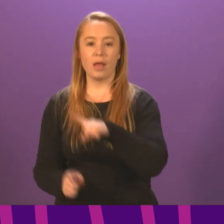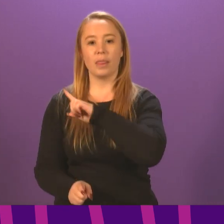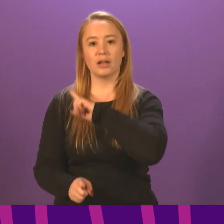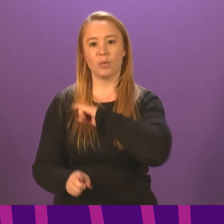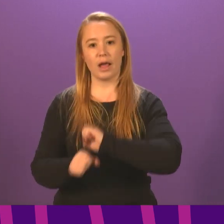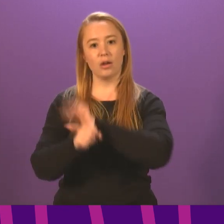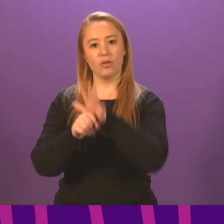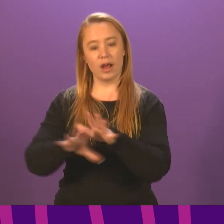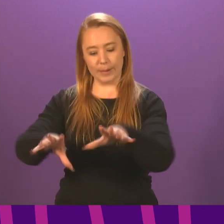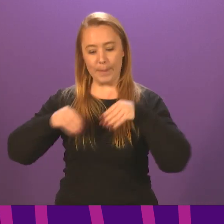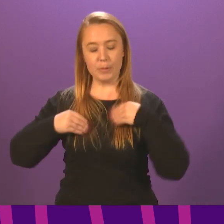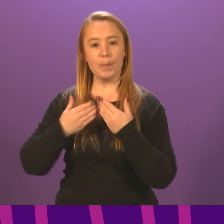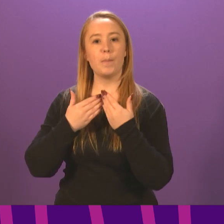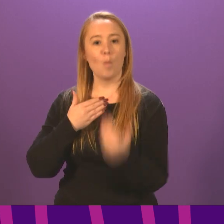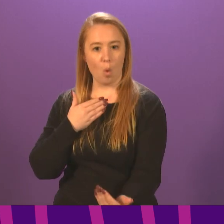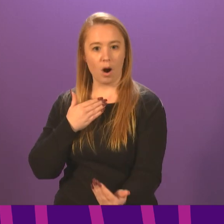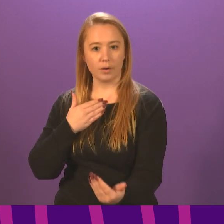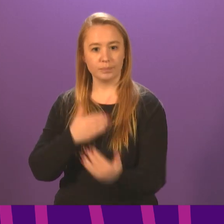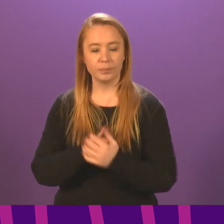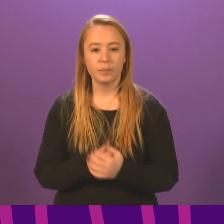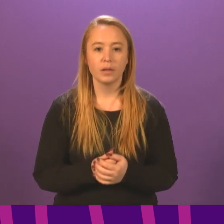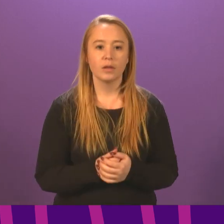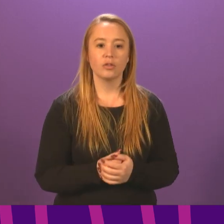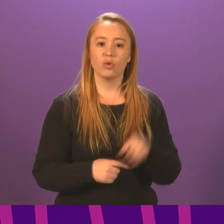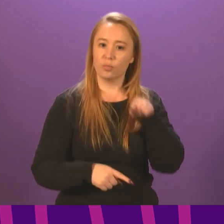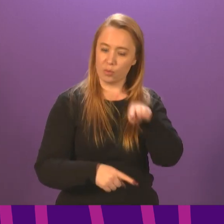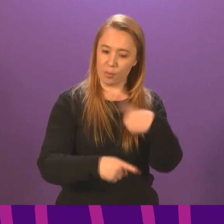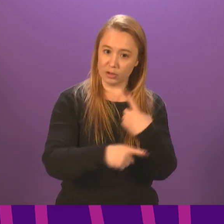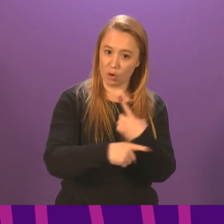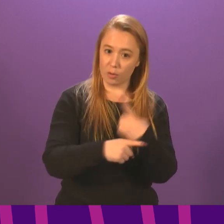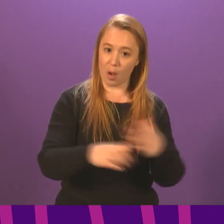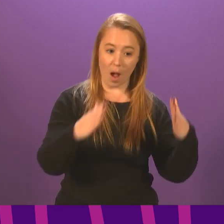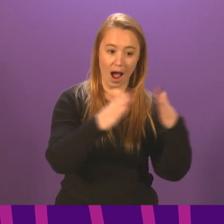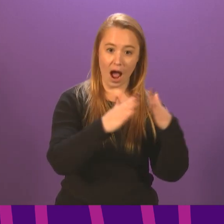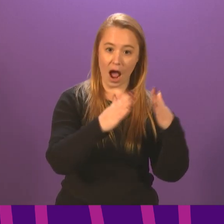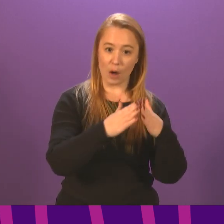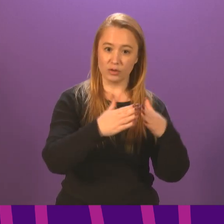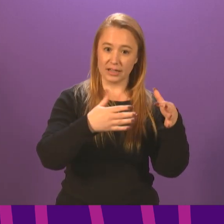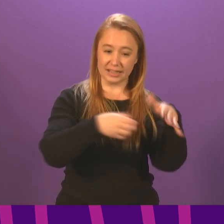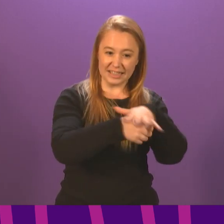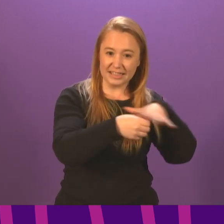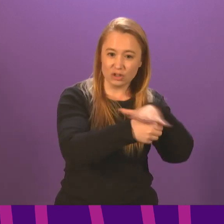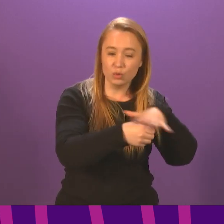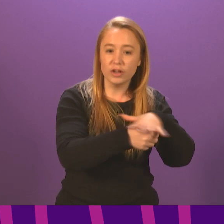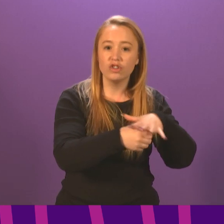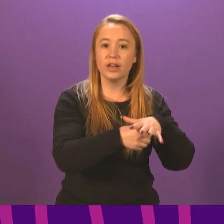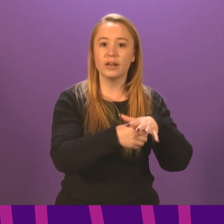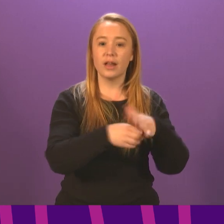factors that Richard Leonard alluded to: housing conditions and the broader conditions in particular areas.